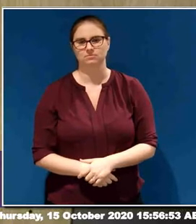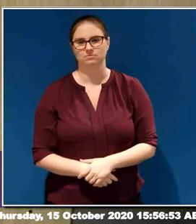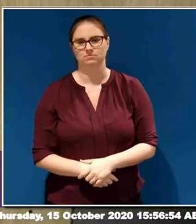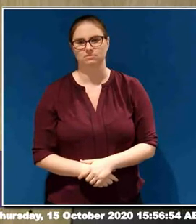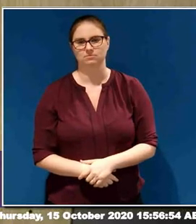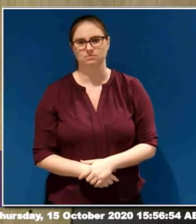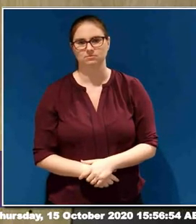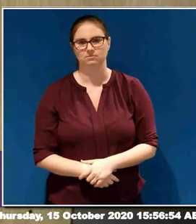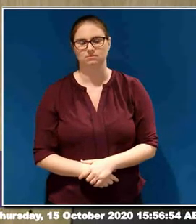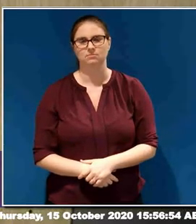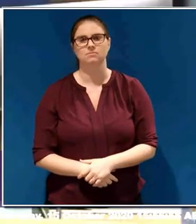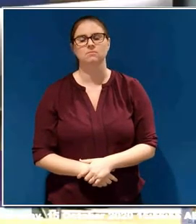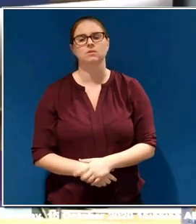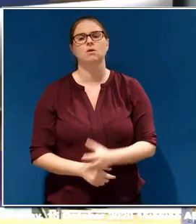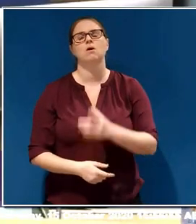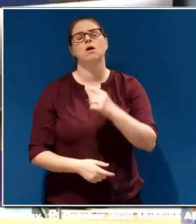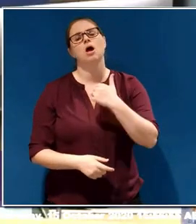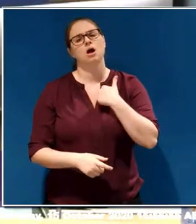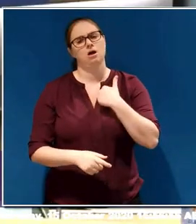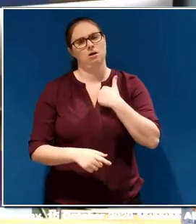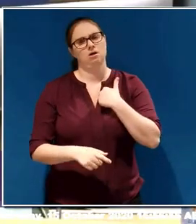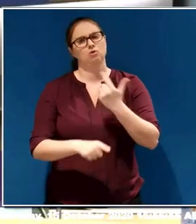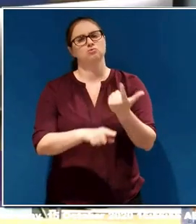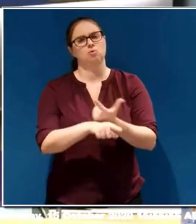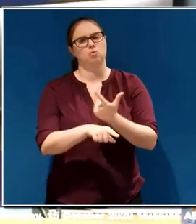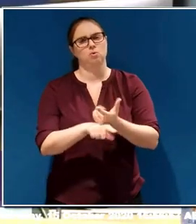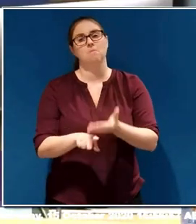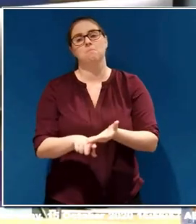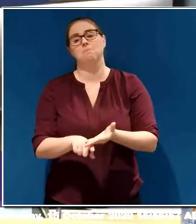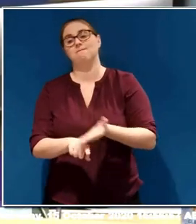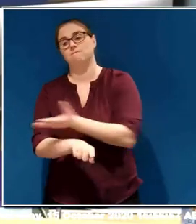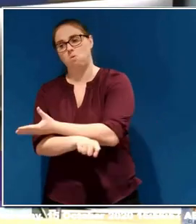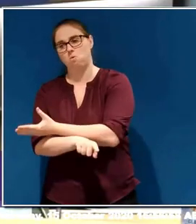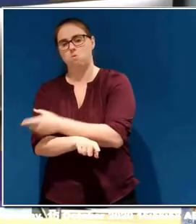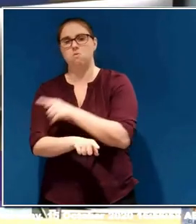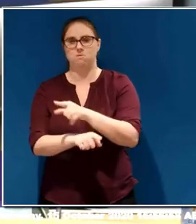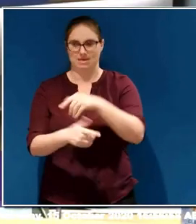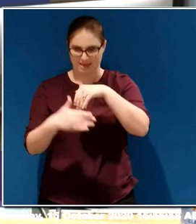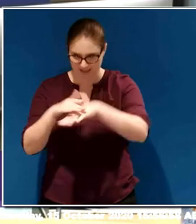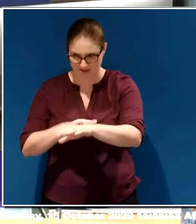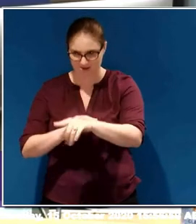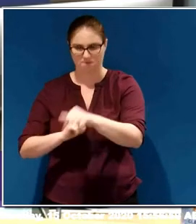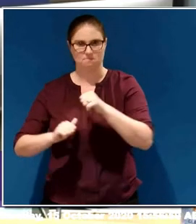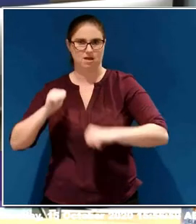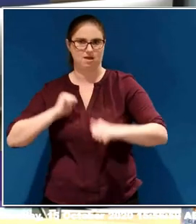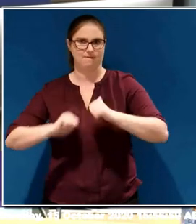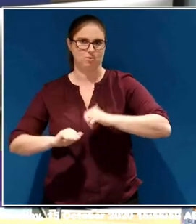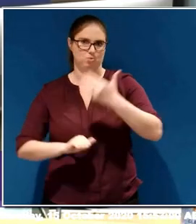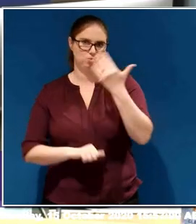in a behaviour school, you can see that children who have got to that stage are